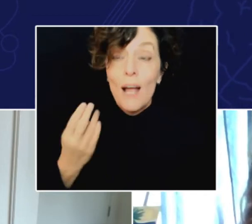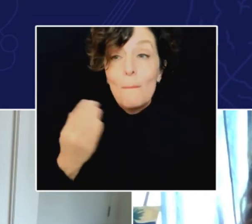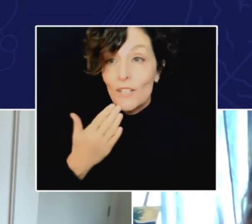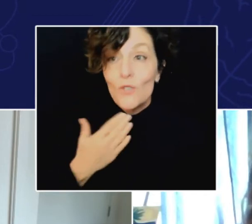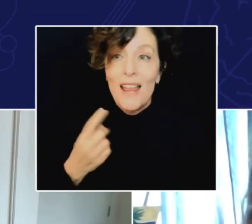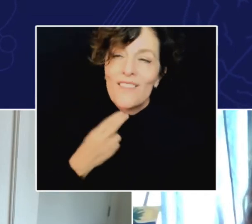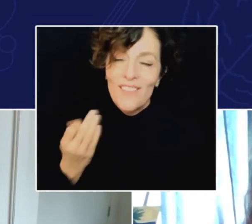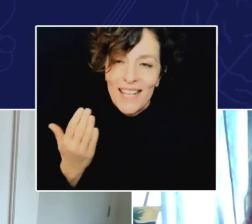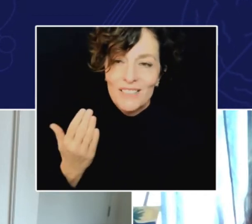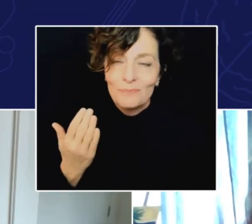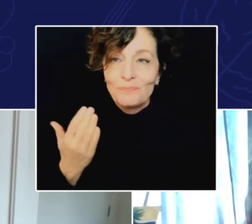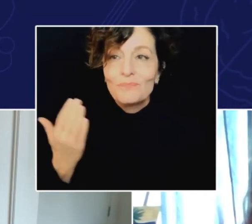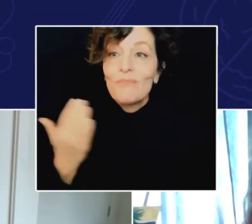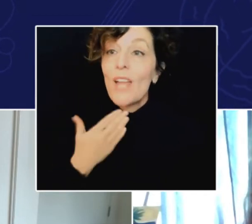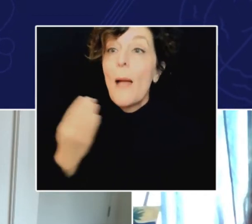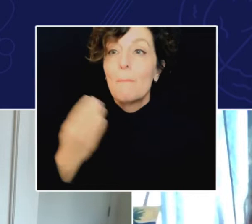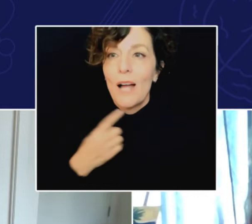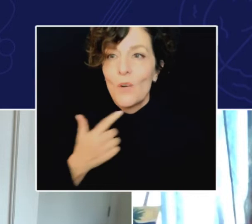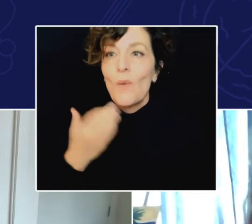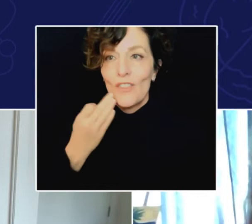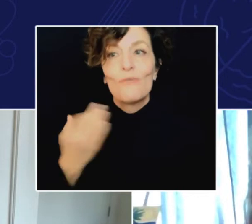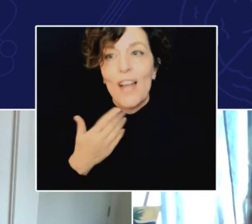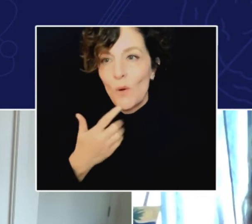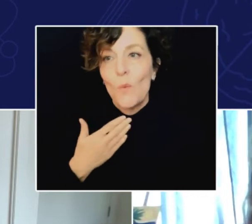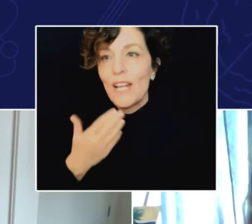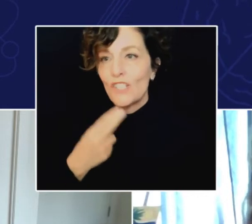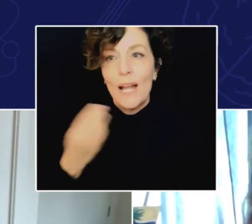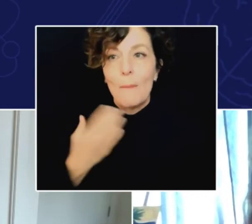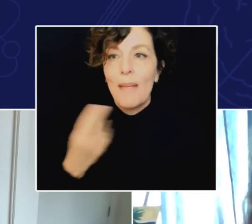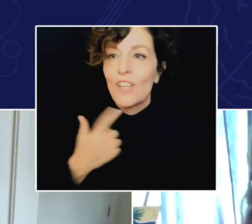So I bonded with her right away, and talking about the challenges